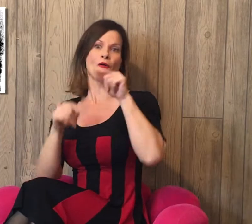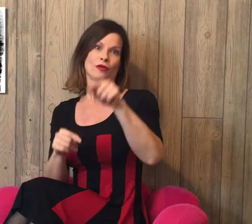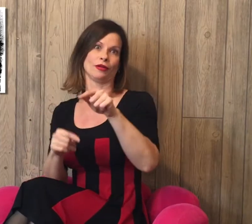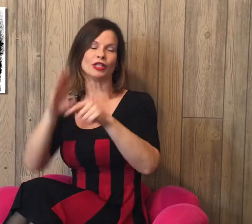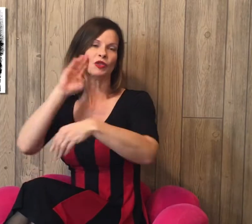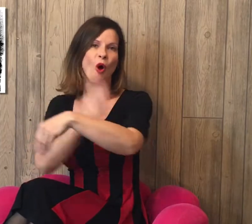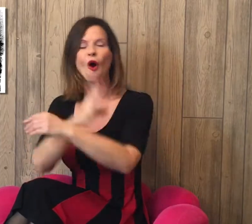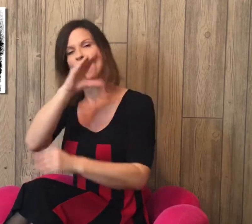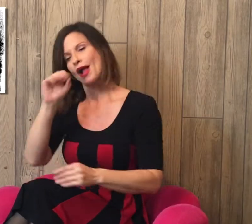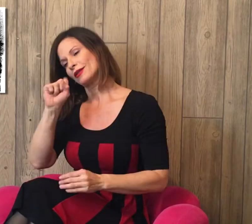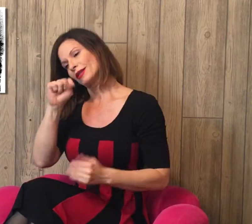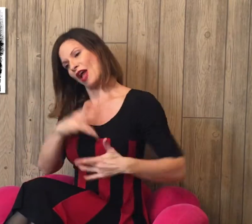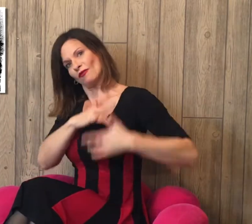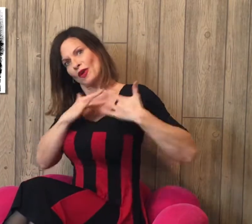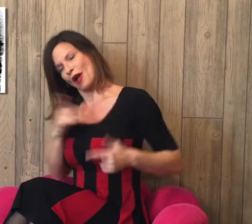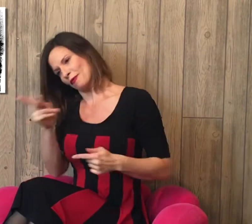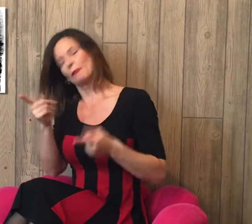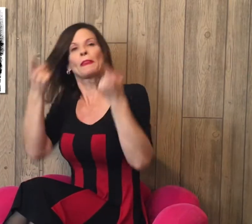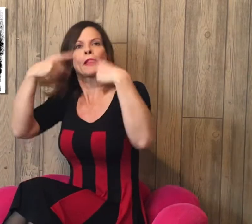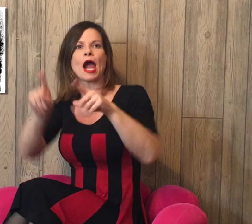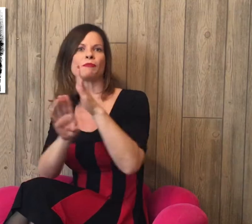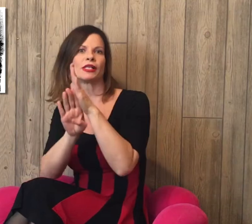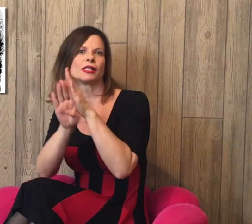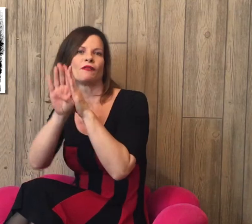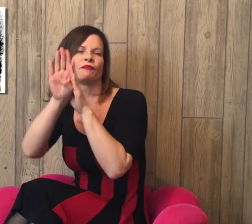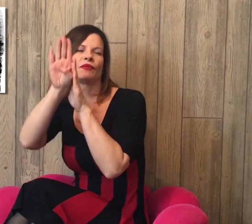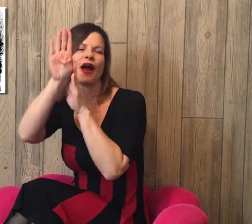That inmate's daughter and St. Valentine developed a friendship.